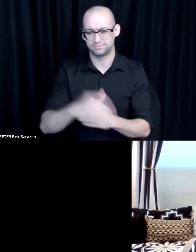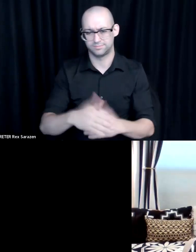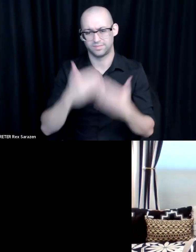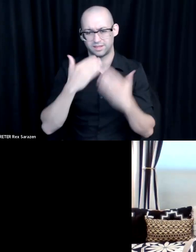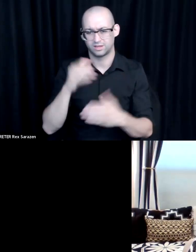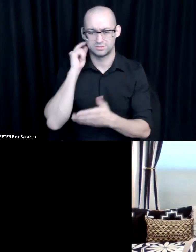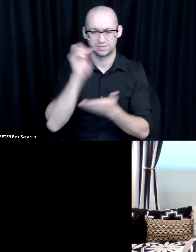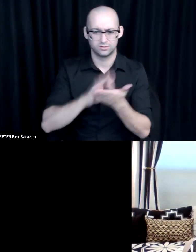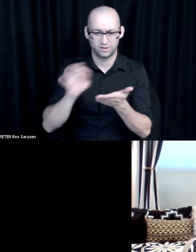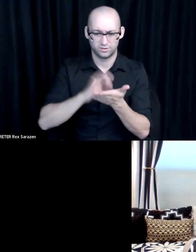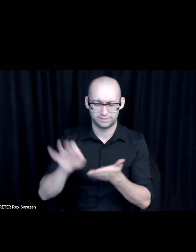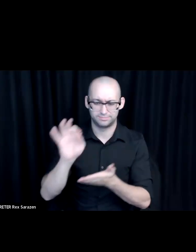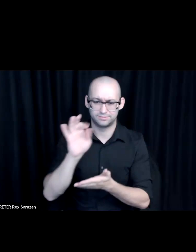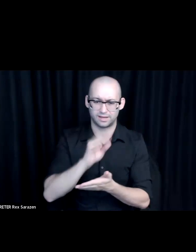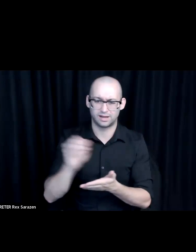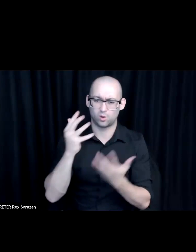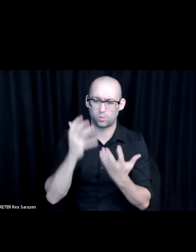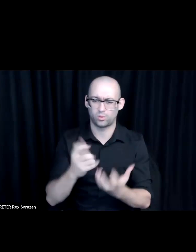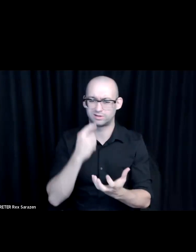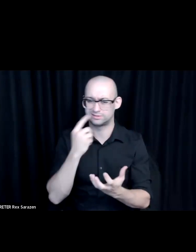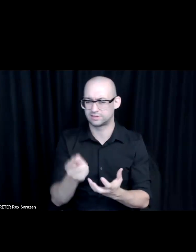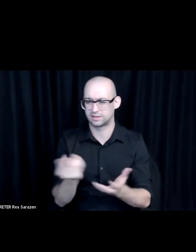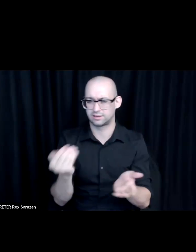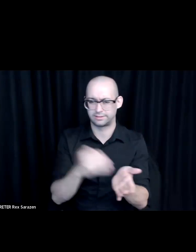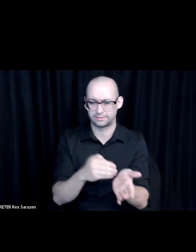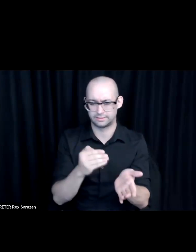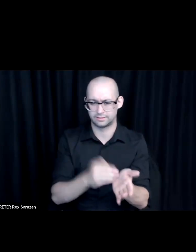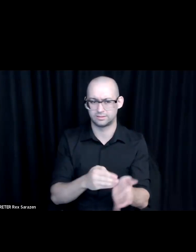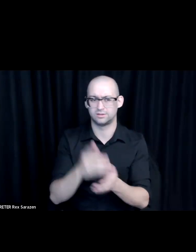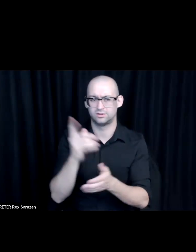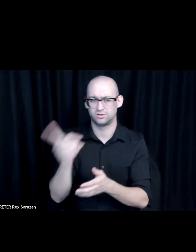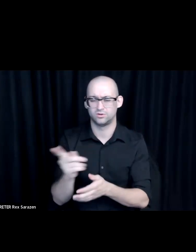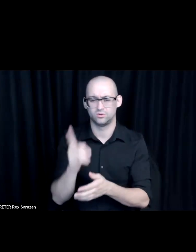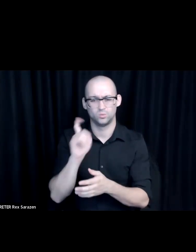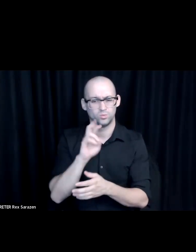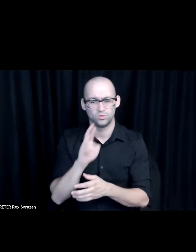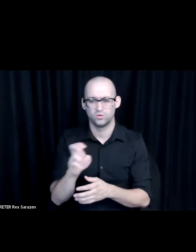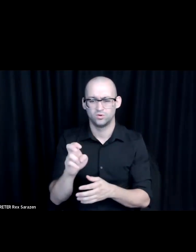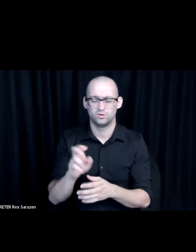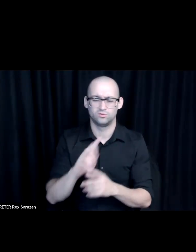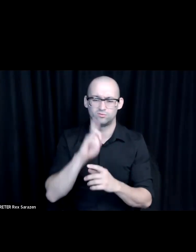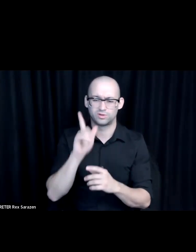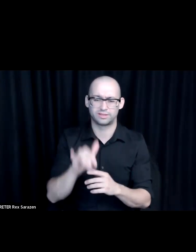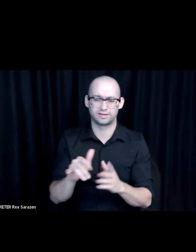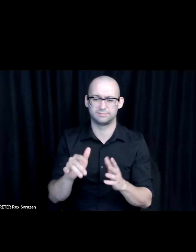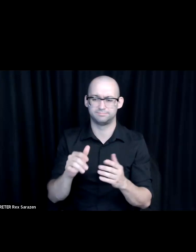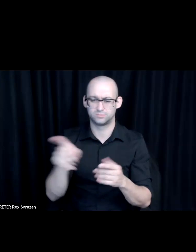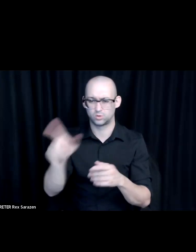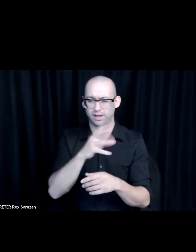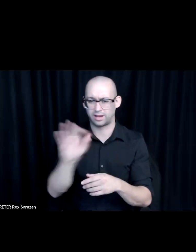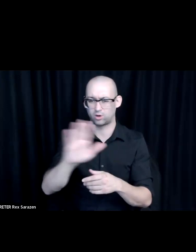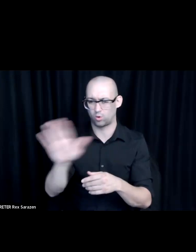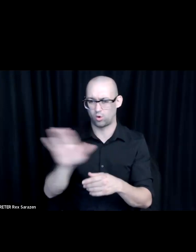and just wanted to say that you've been such a, you and the Office have been such strong allies on